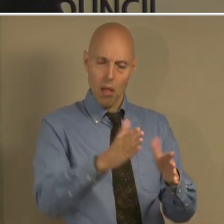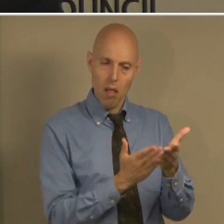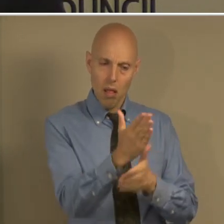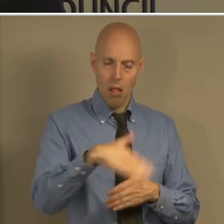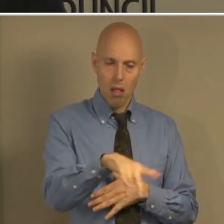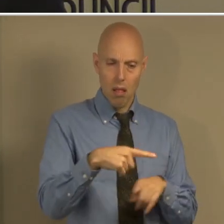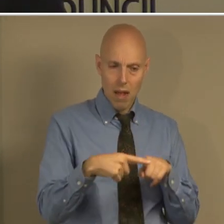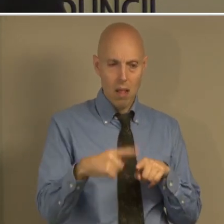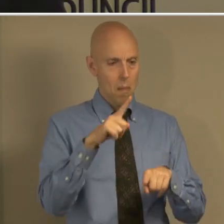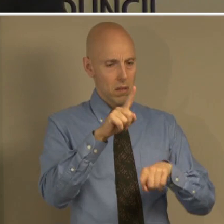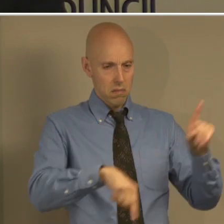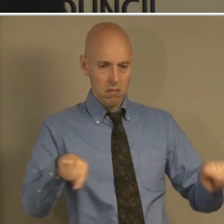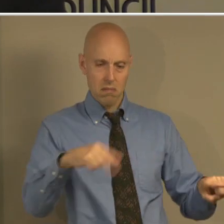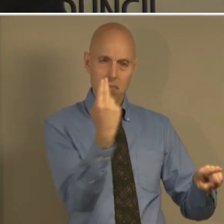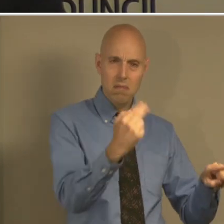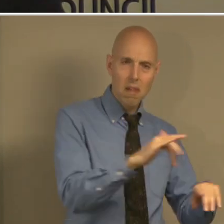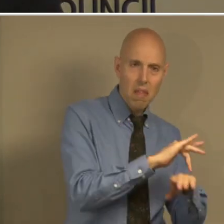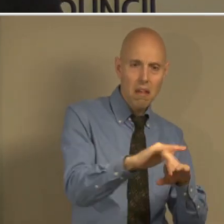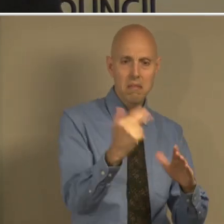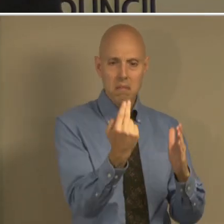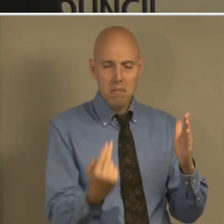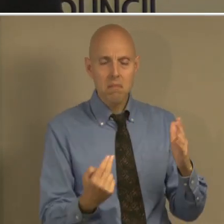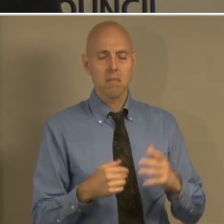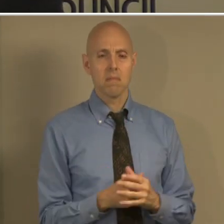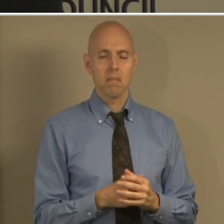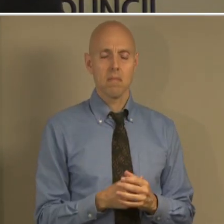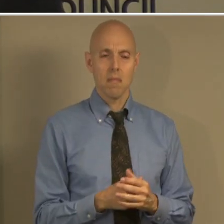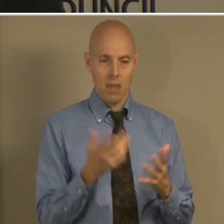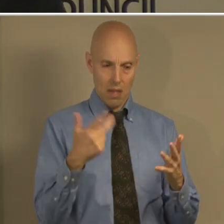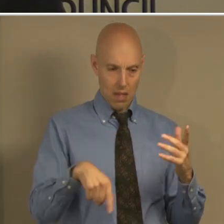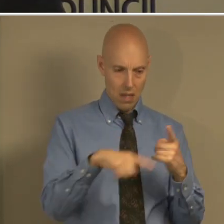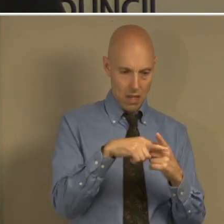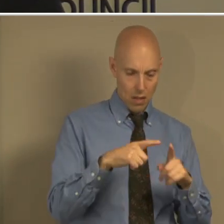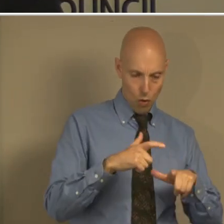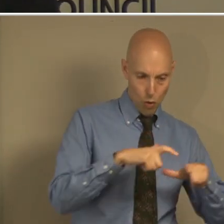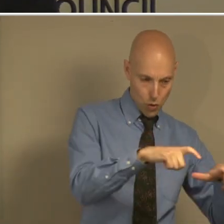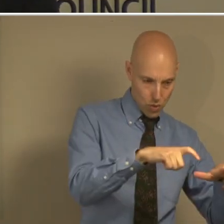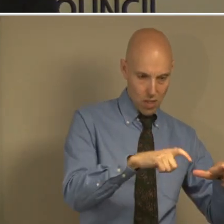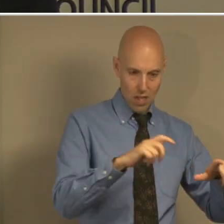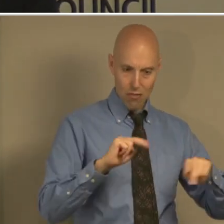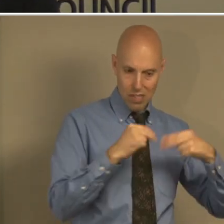It outlines the need for both continuity and innovation and looks at the contemporary and the traditional.